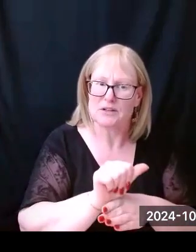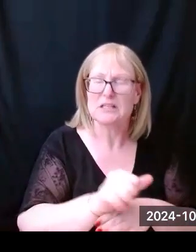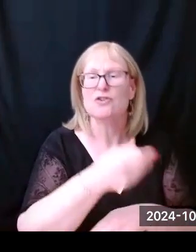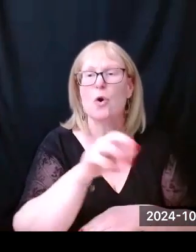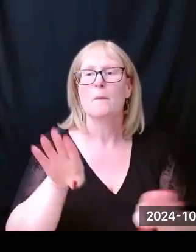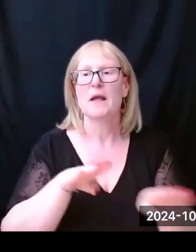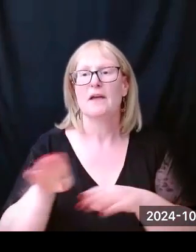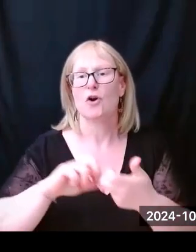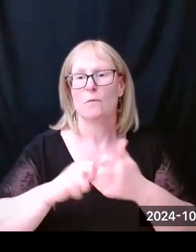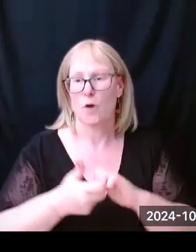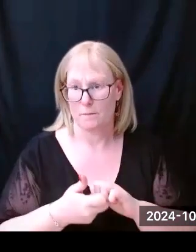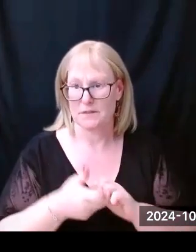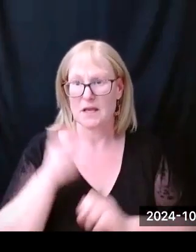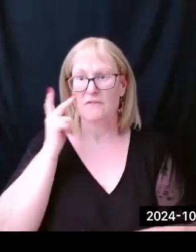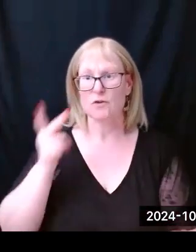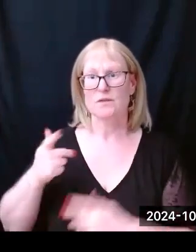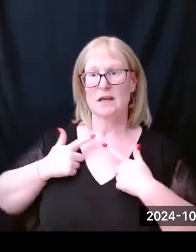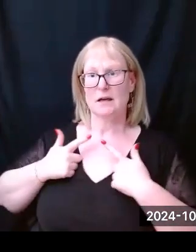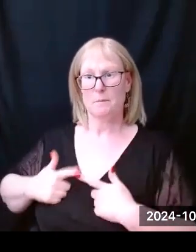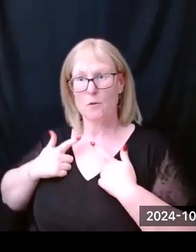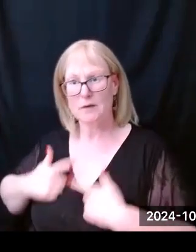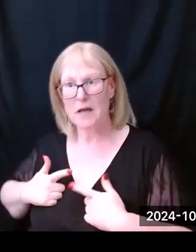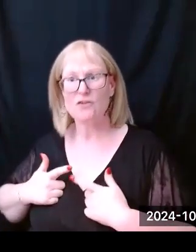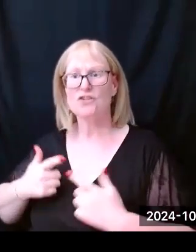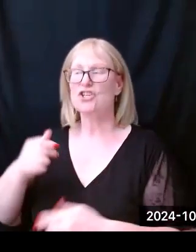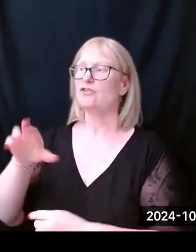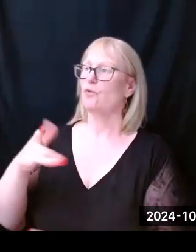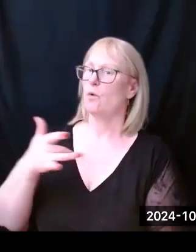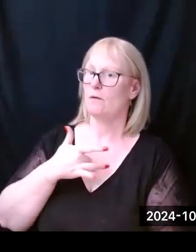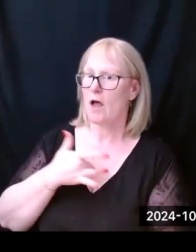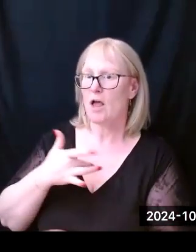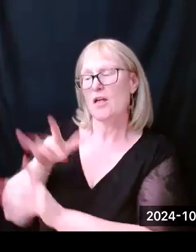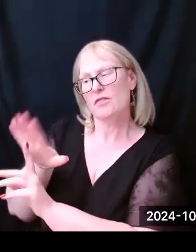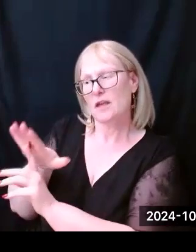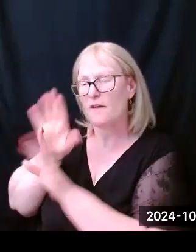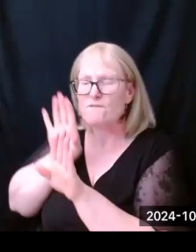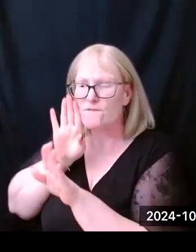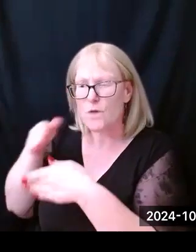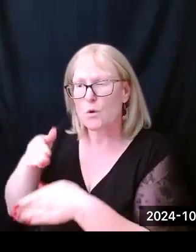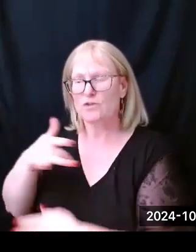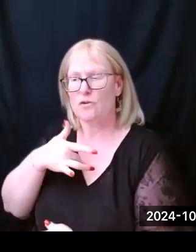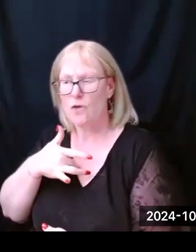they get very focused on what their specific organ is, like the heart or the lungs.